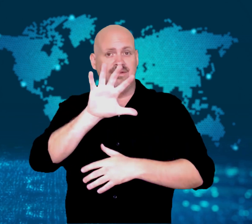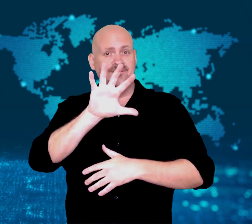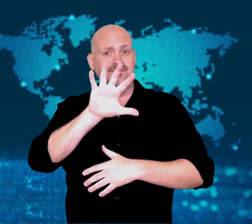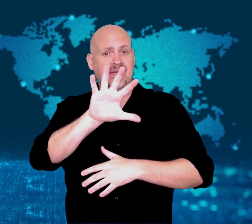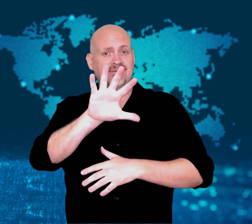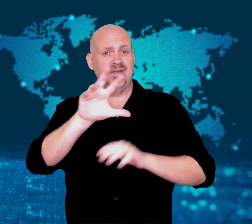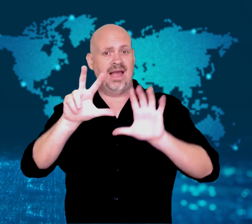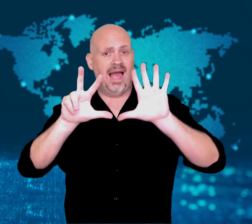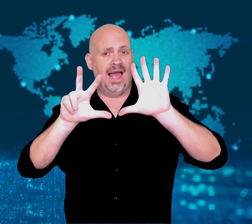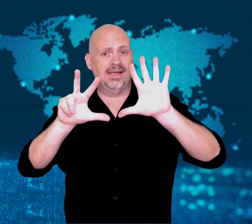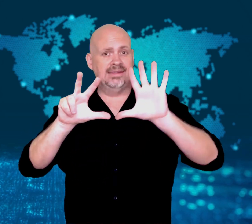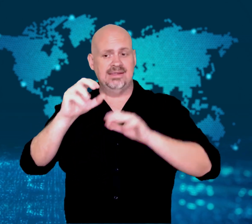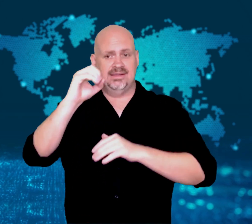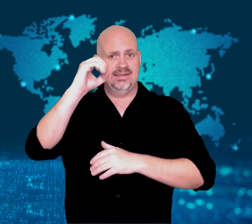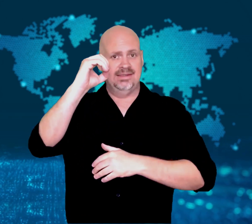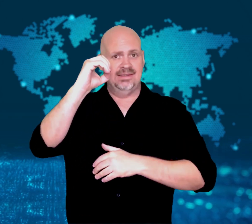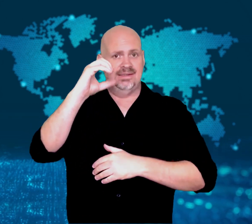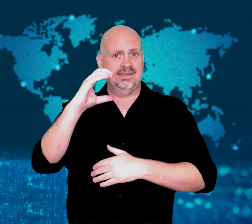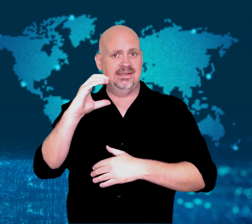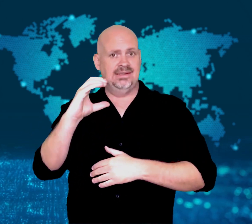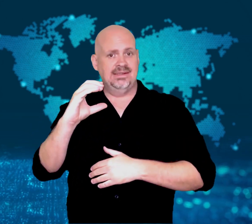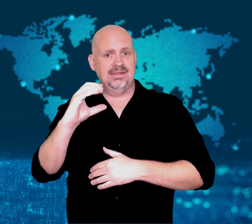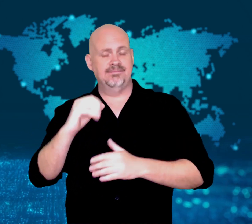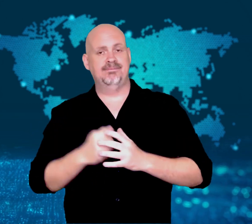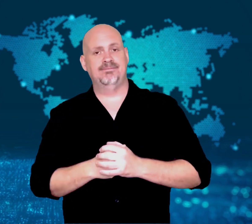58 degrees Celsius.